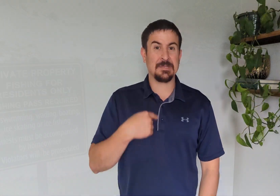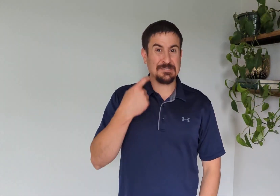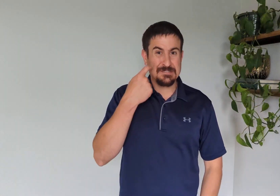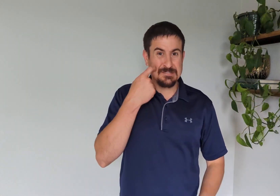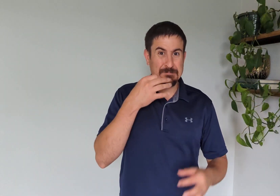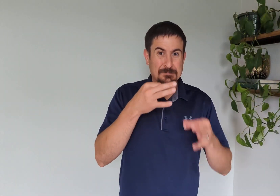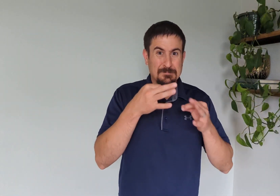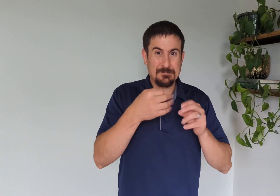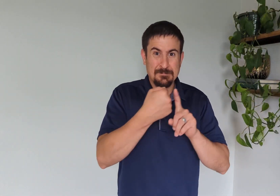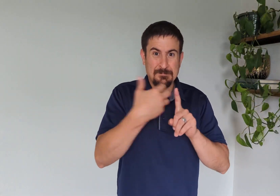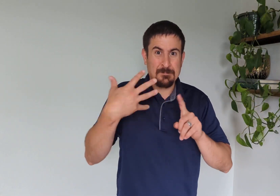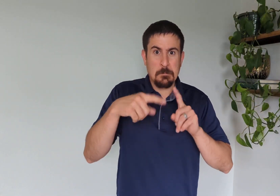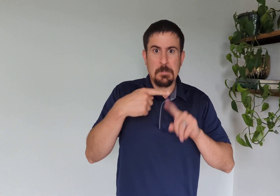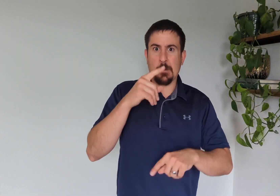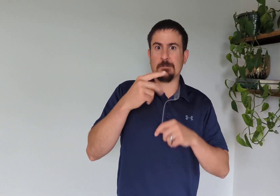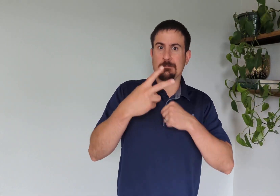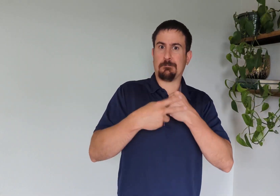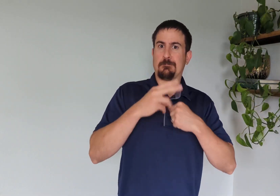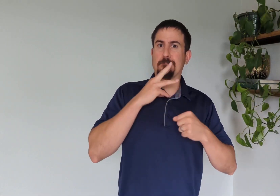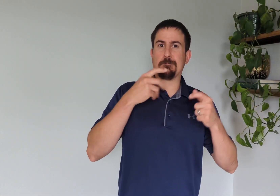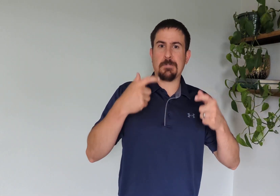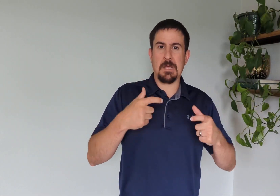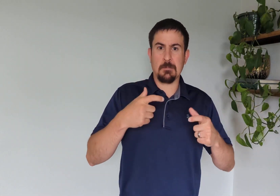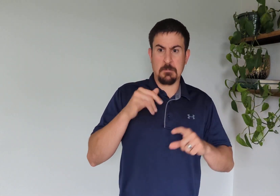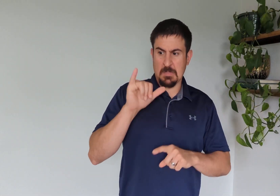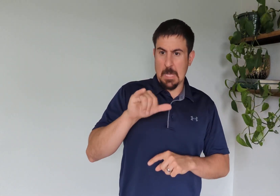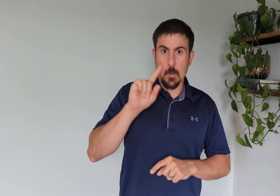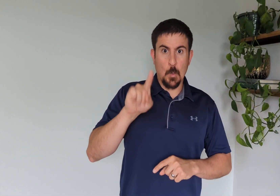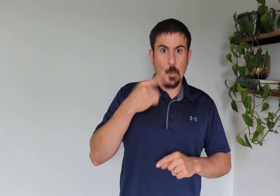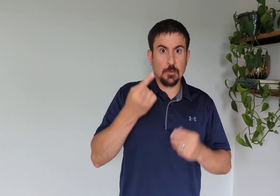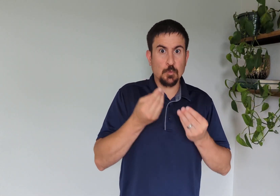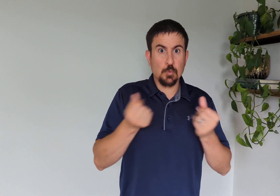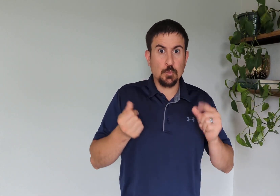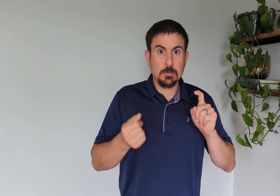I just described about detention ponds. Is that the only solution?